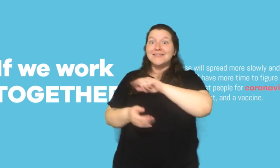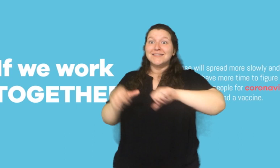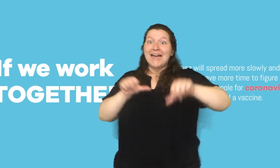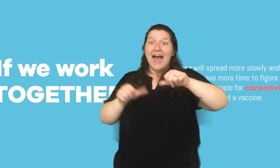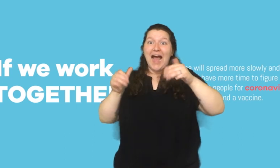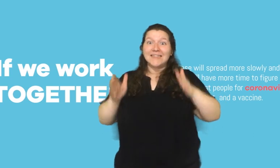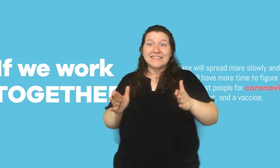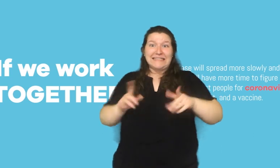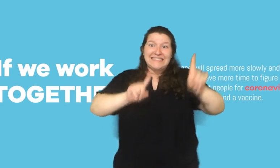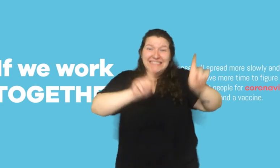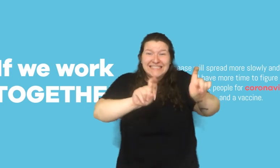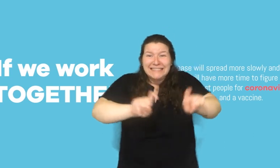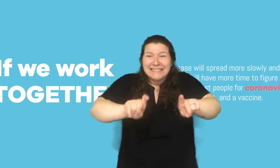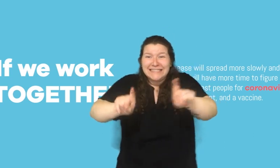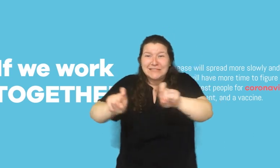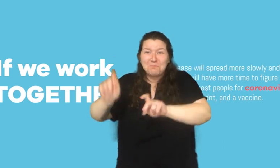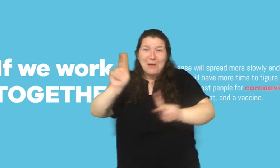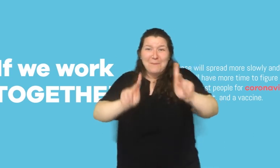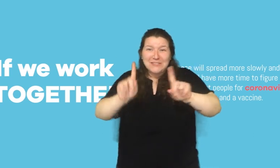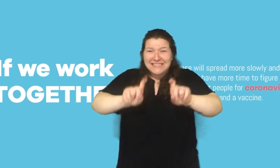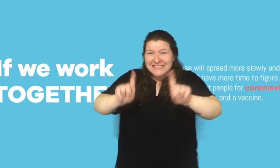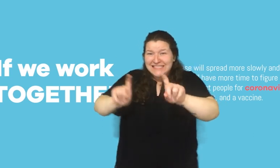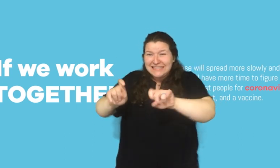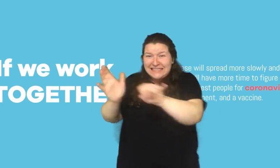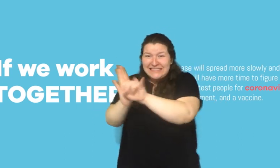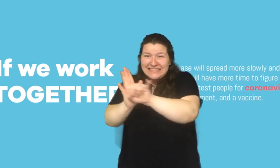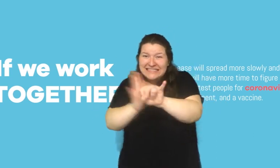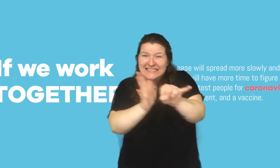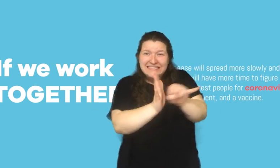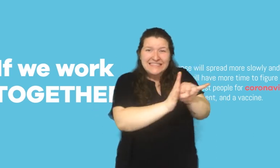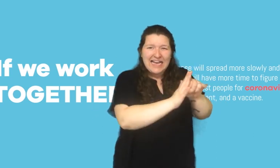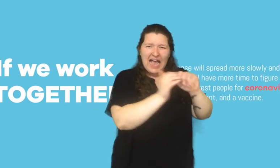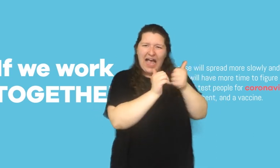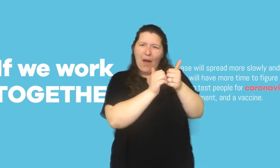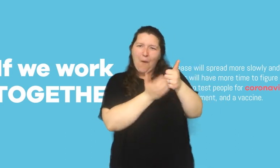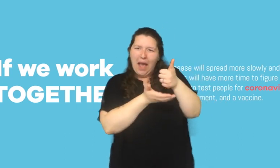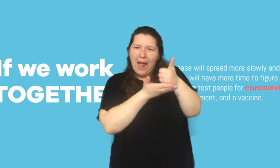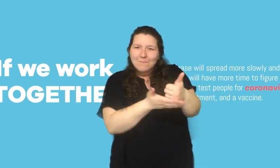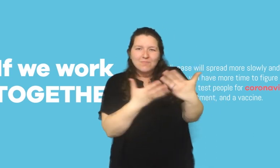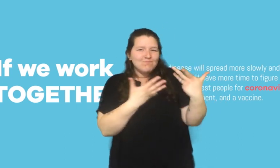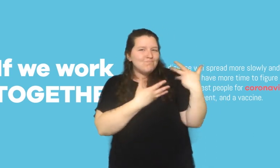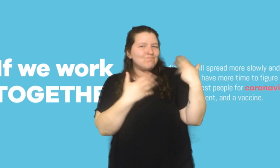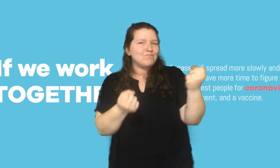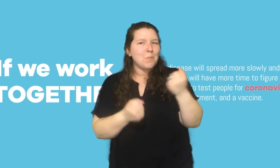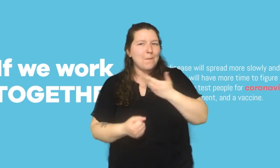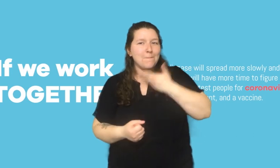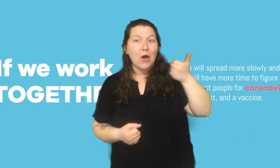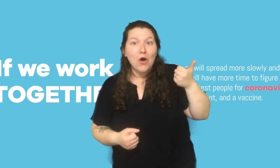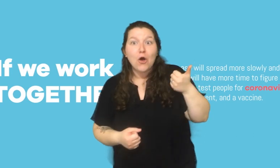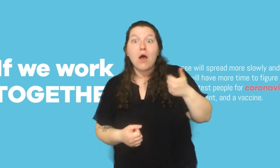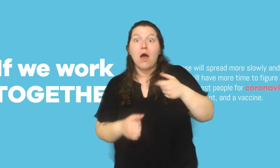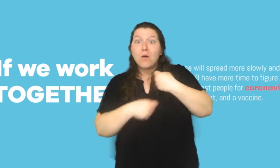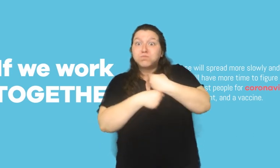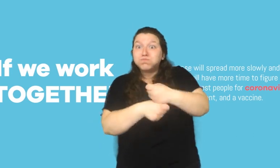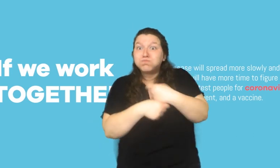and scientists will have more time to figure out a fast way to test people for the coronavirus,